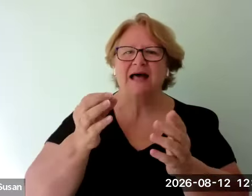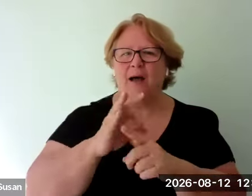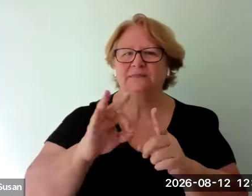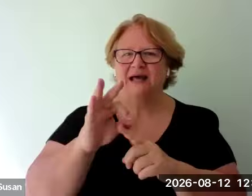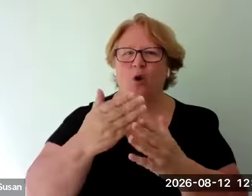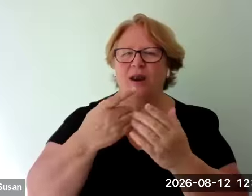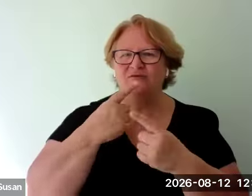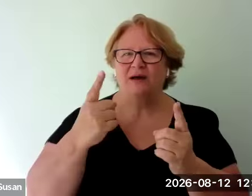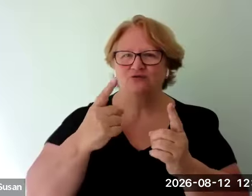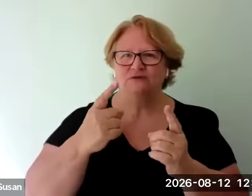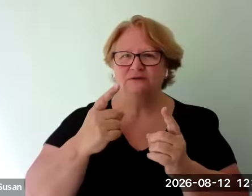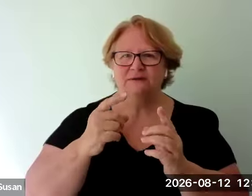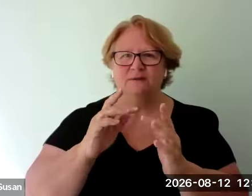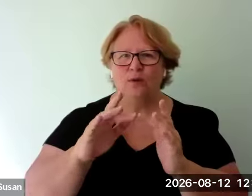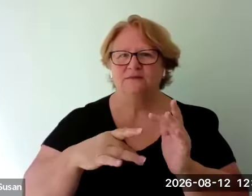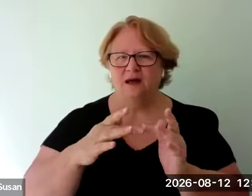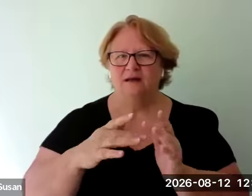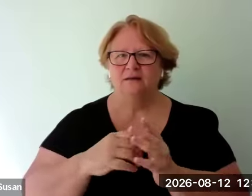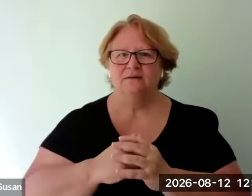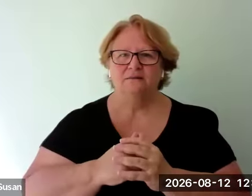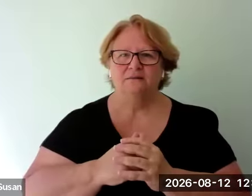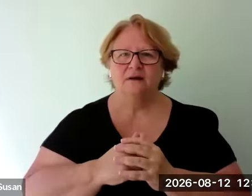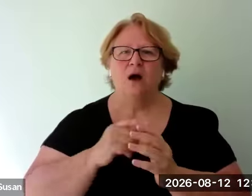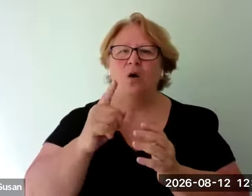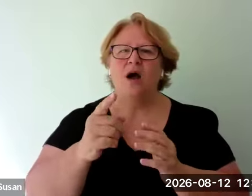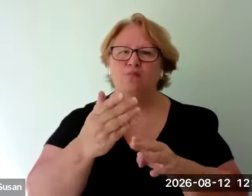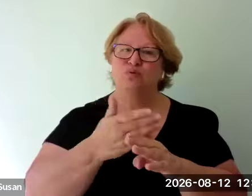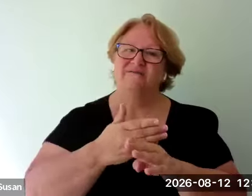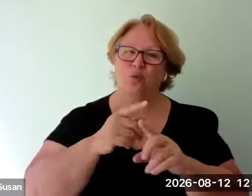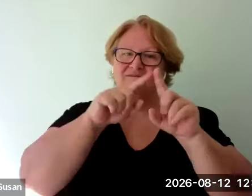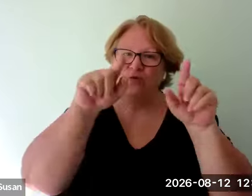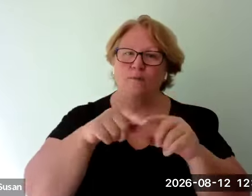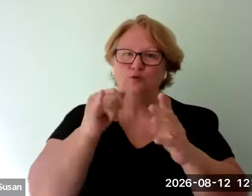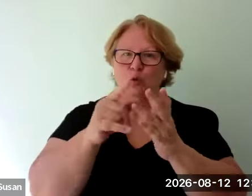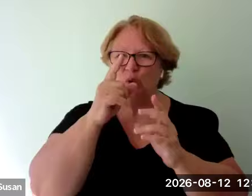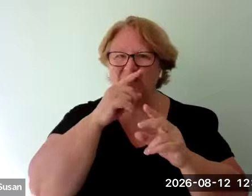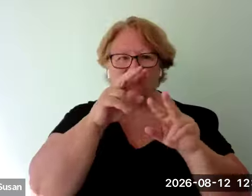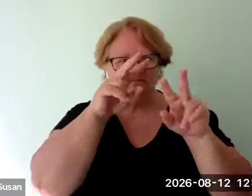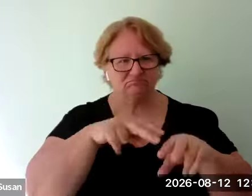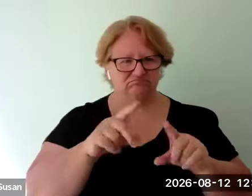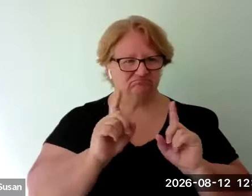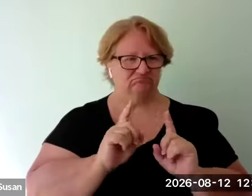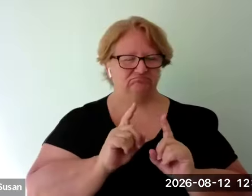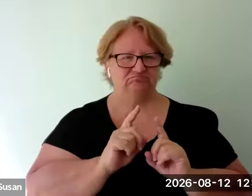send that out. Sorry. We will notify you when it will be updated on the information page. So we'll be providing a